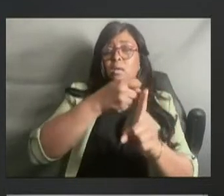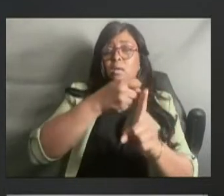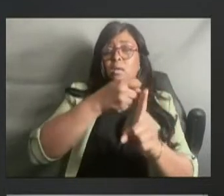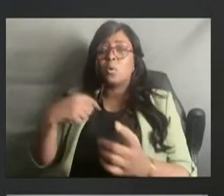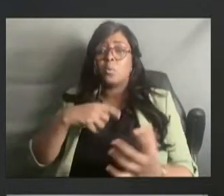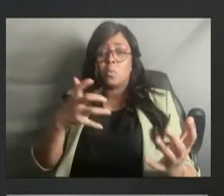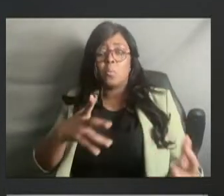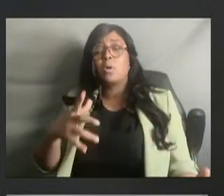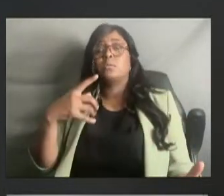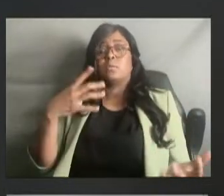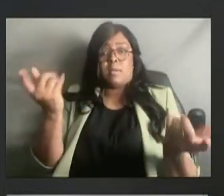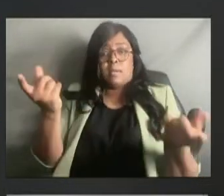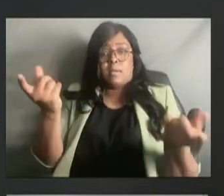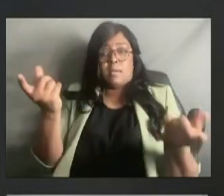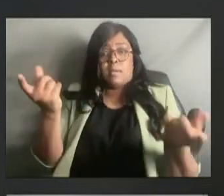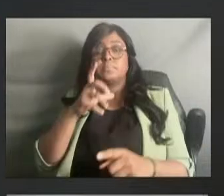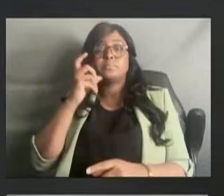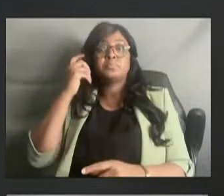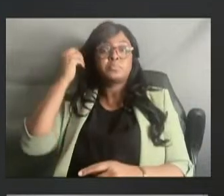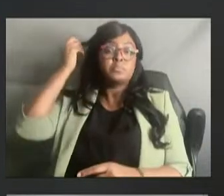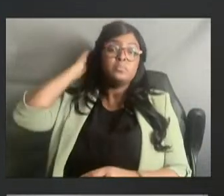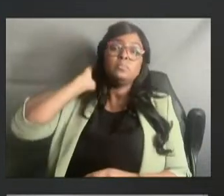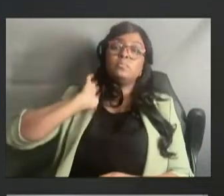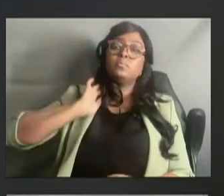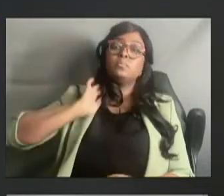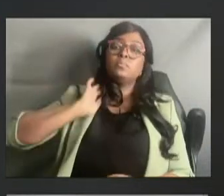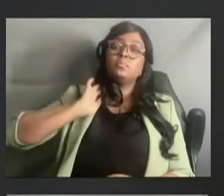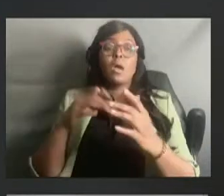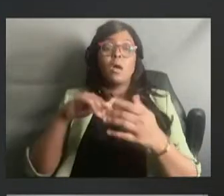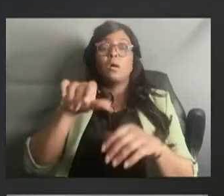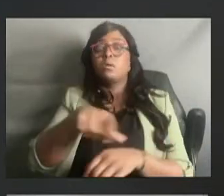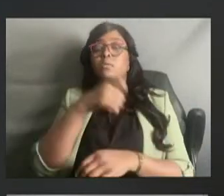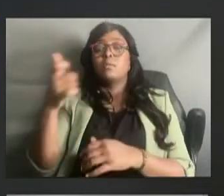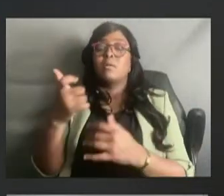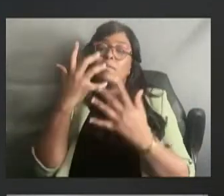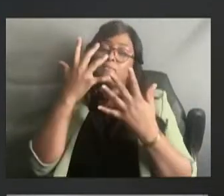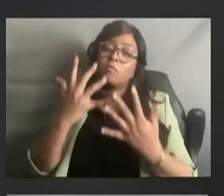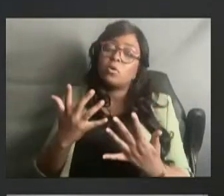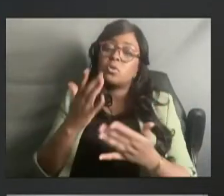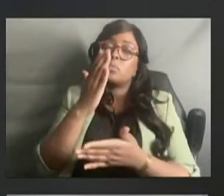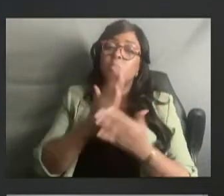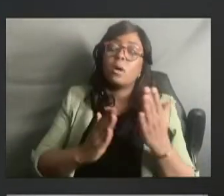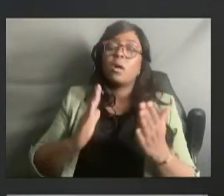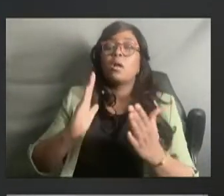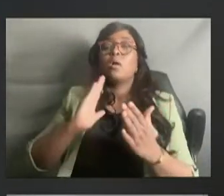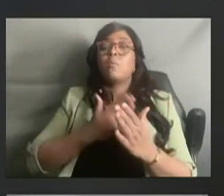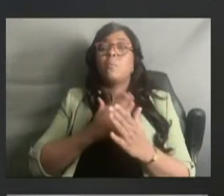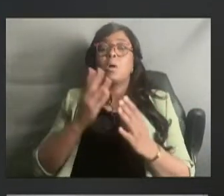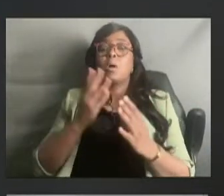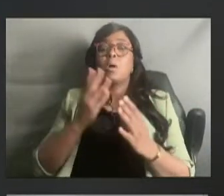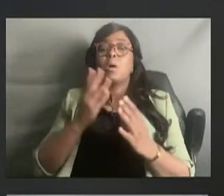where they can have the kind of impact that we really want to